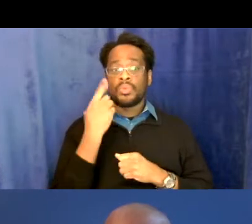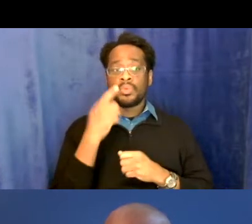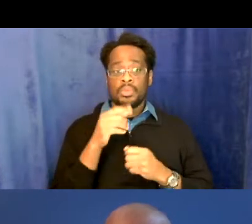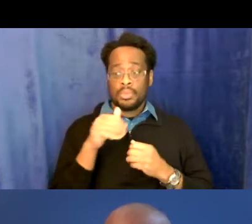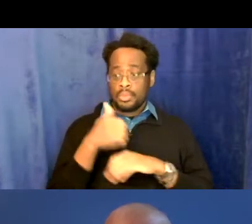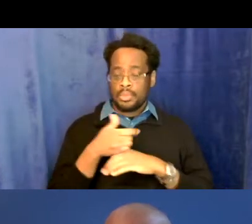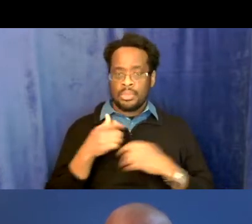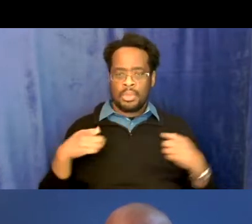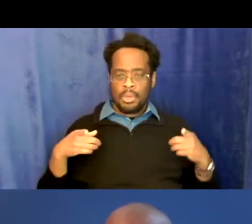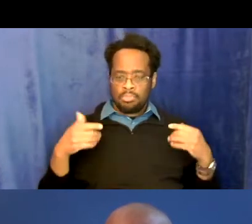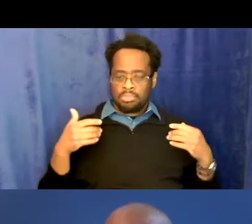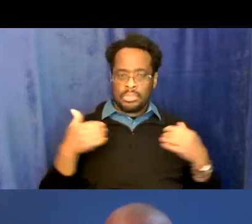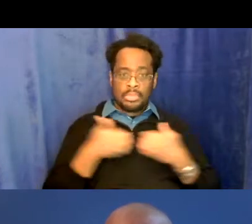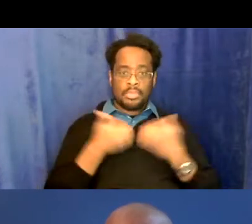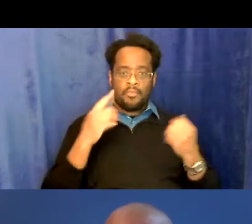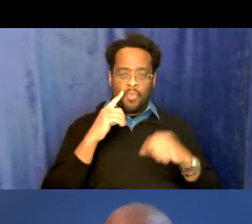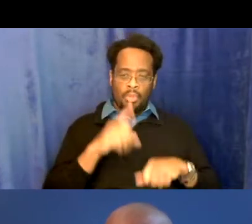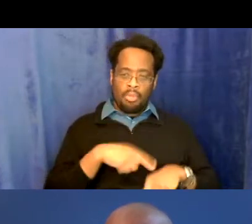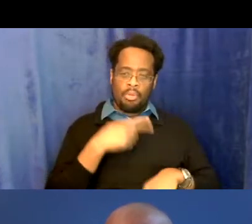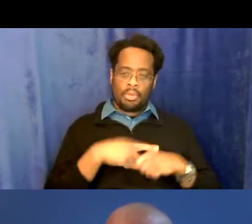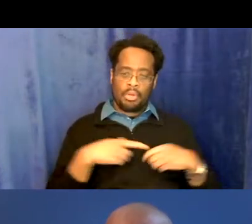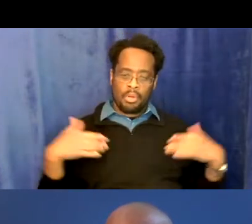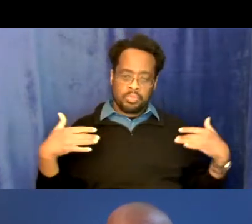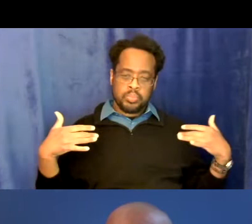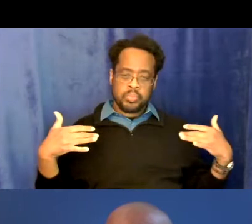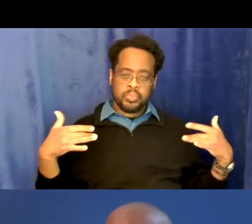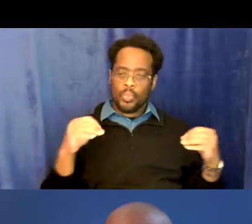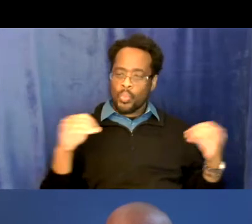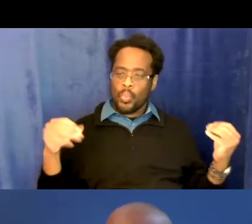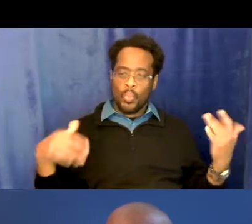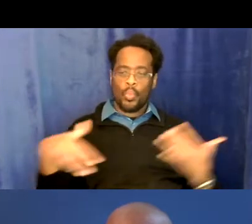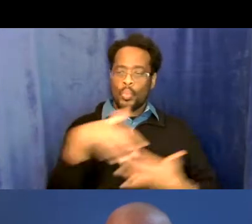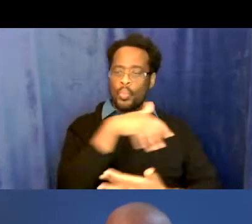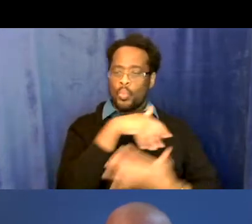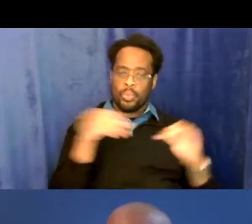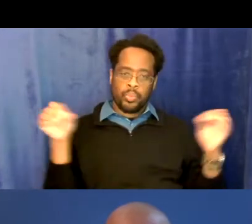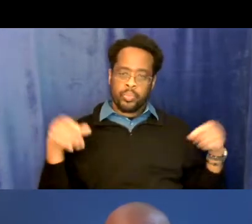Along those years, through those years, there were um segregation that happened for a long time, where